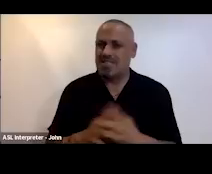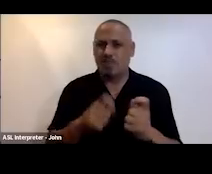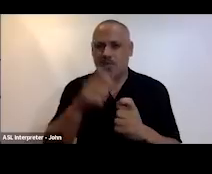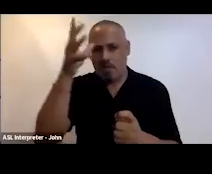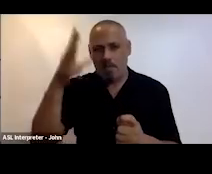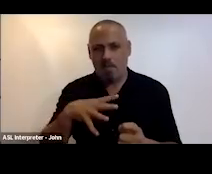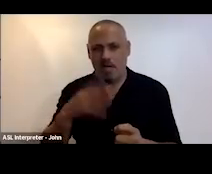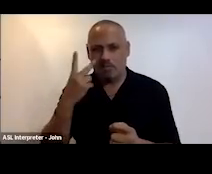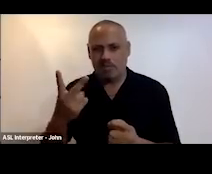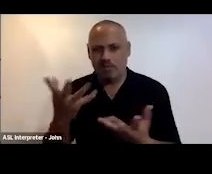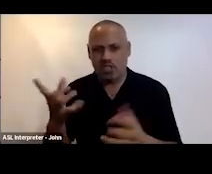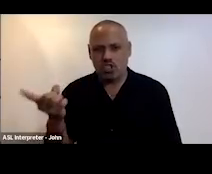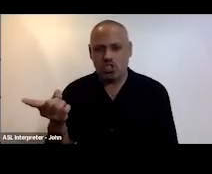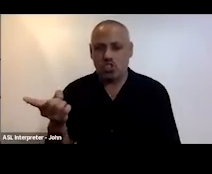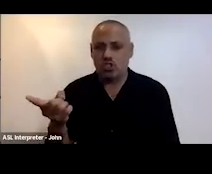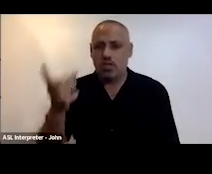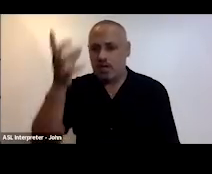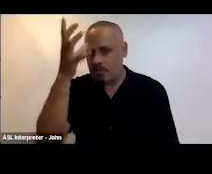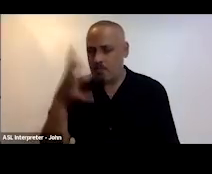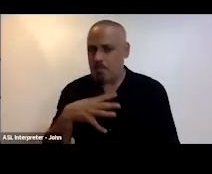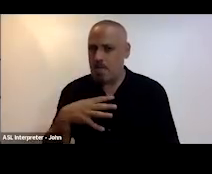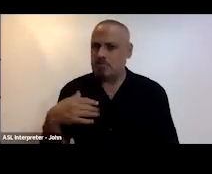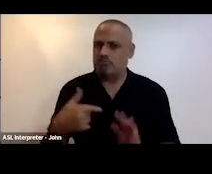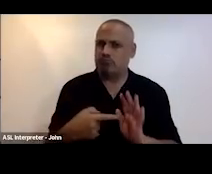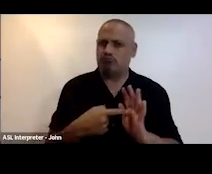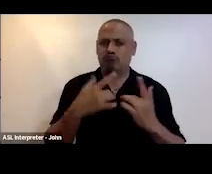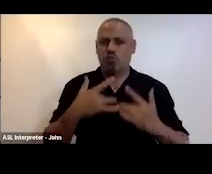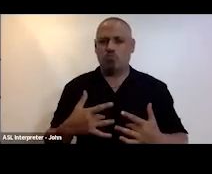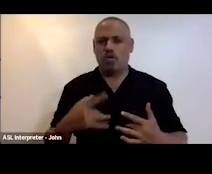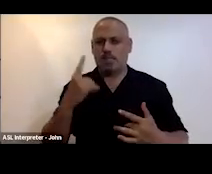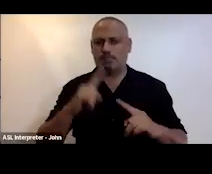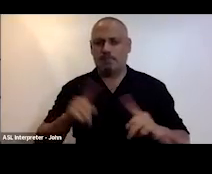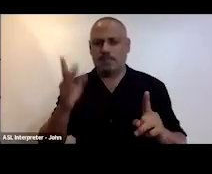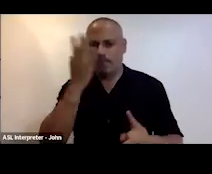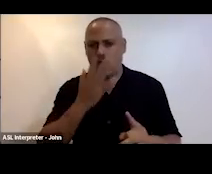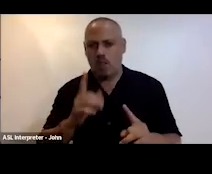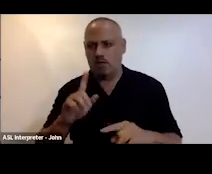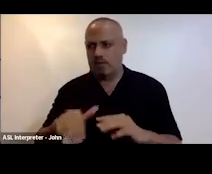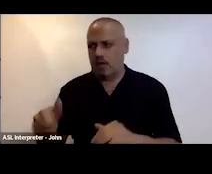We've observed men's presentation of depression can look a bit different from other folks.